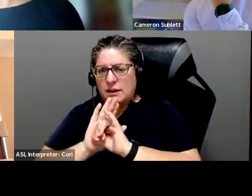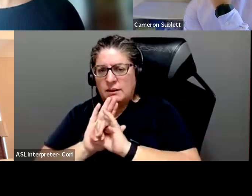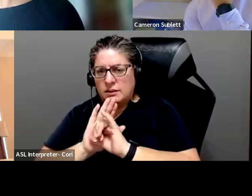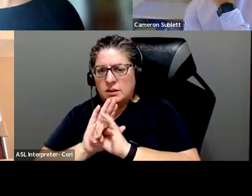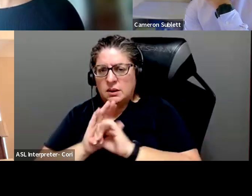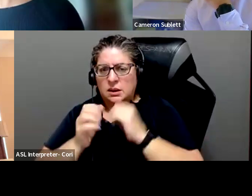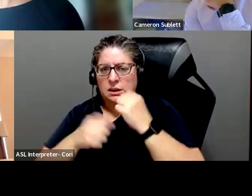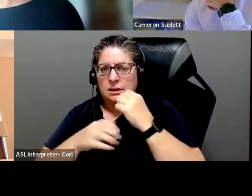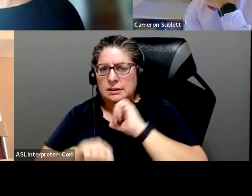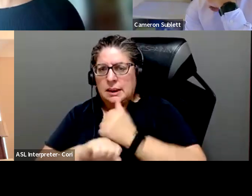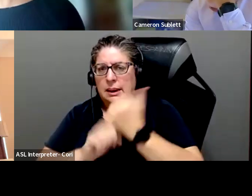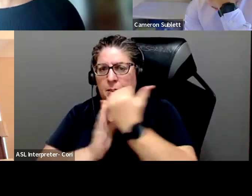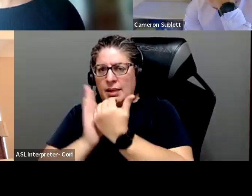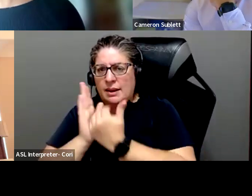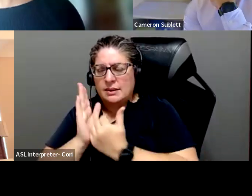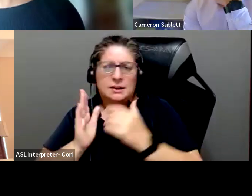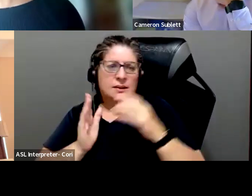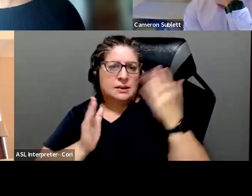a list of speakers. I do not want to put her on the spot though.